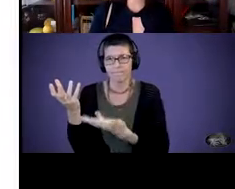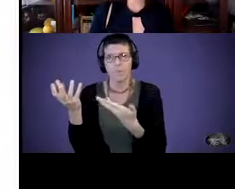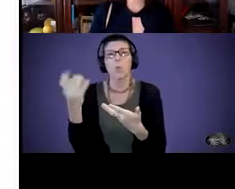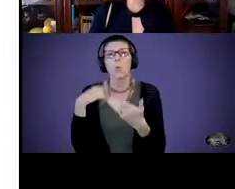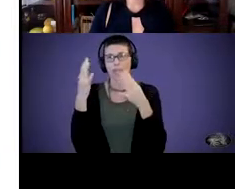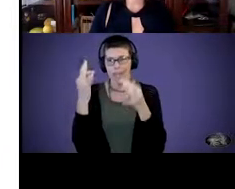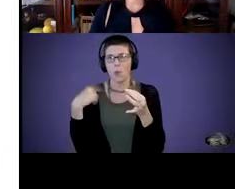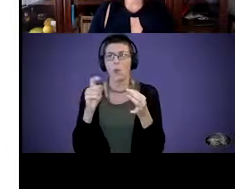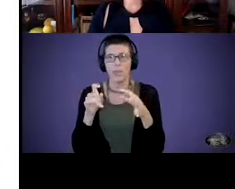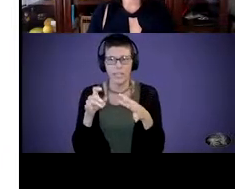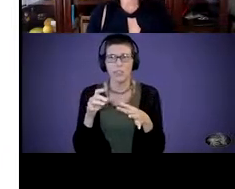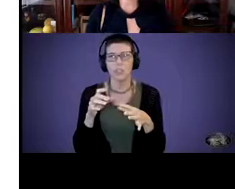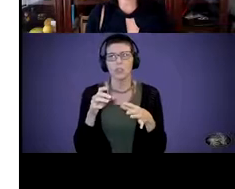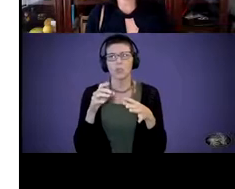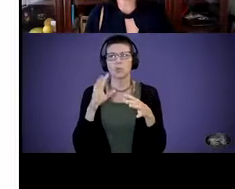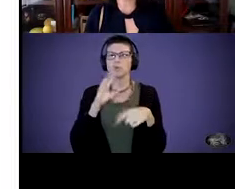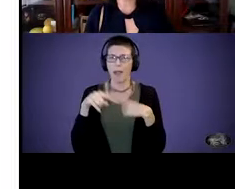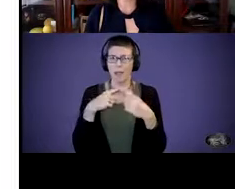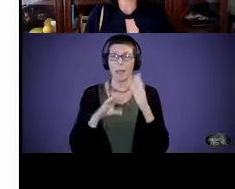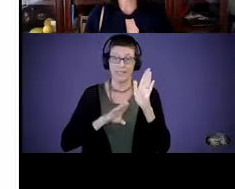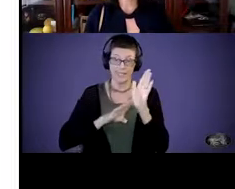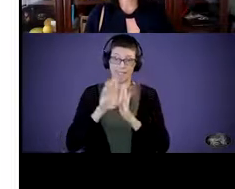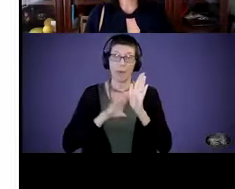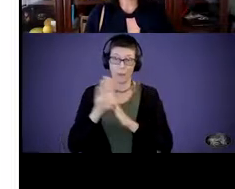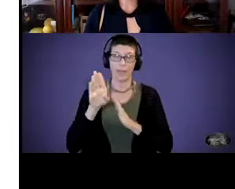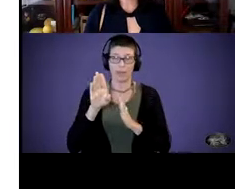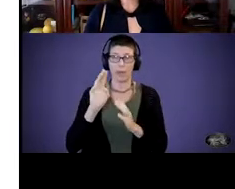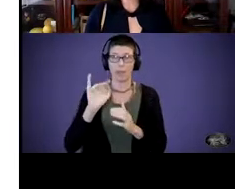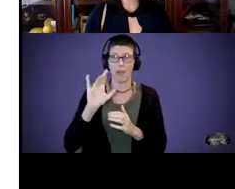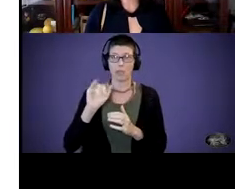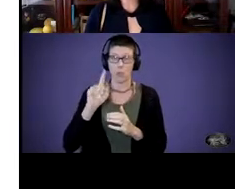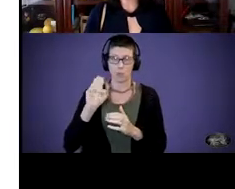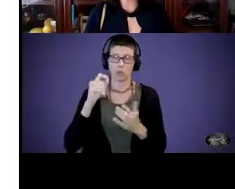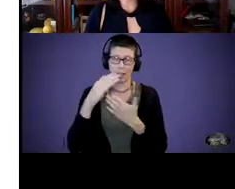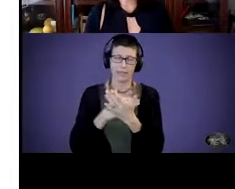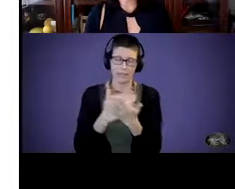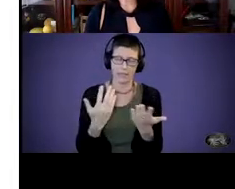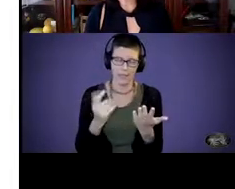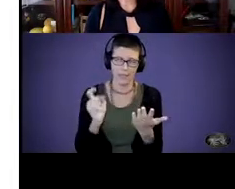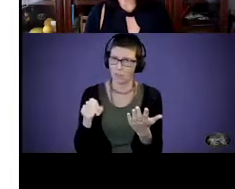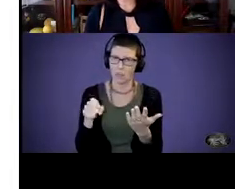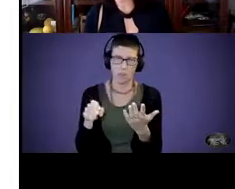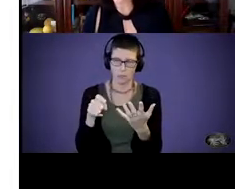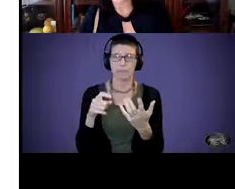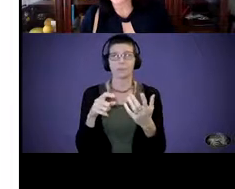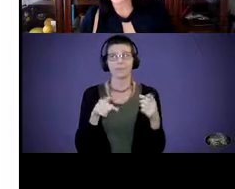the idea of developmental milestone checklists. Because I think as a parent, whether our child's